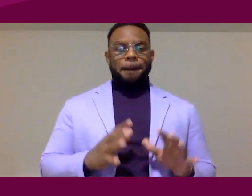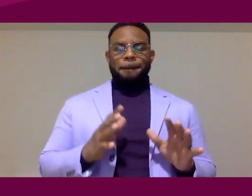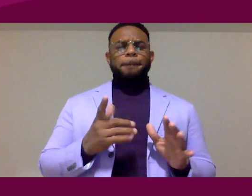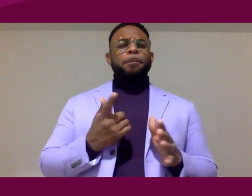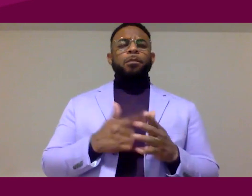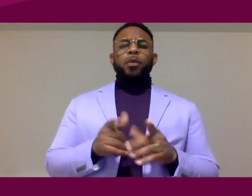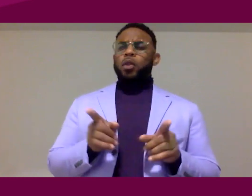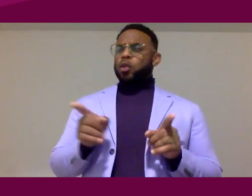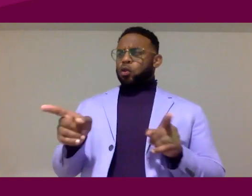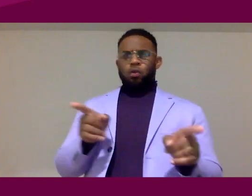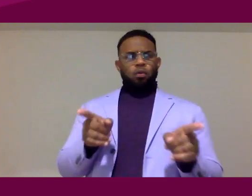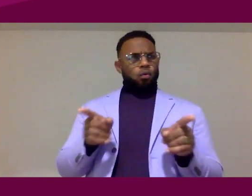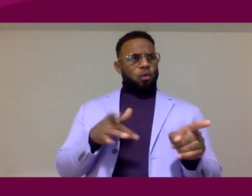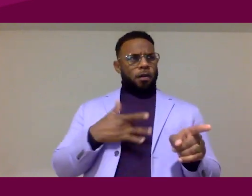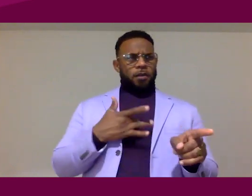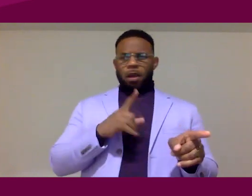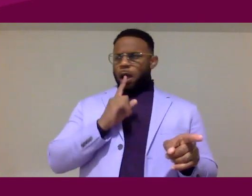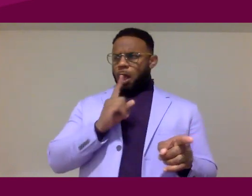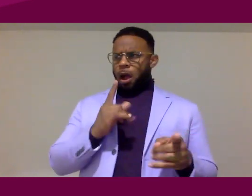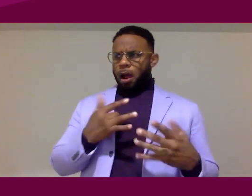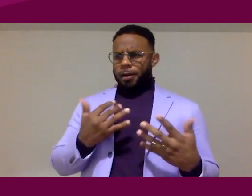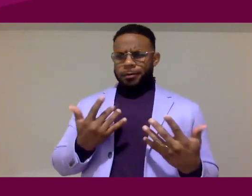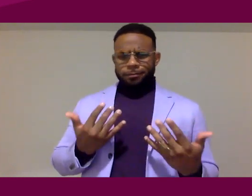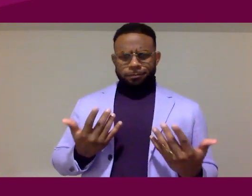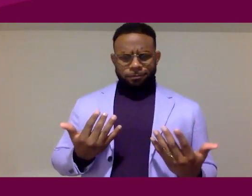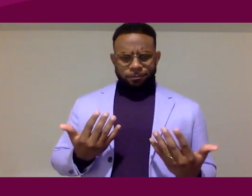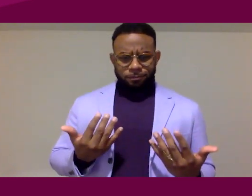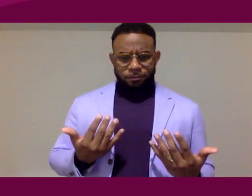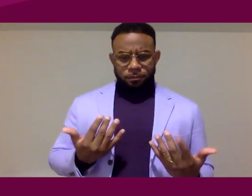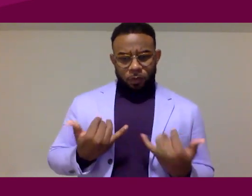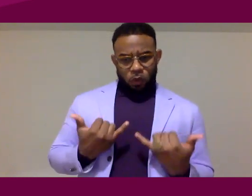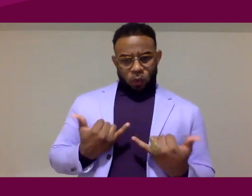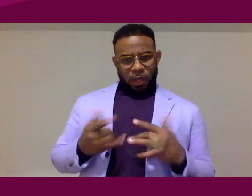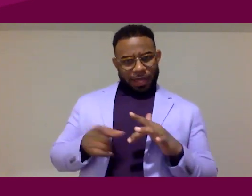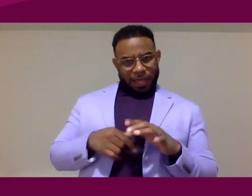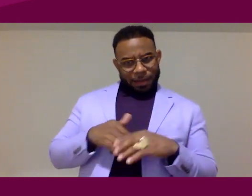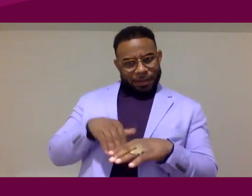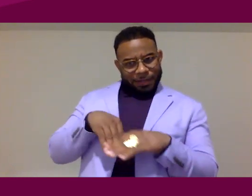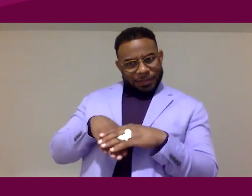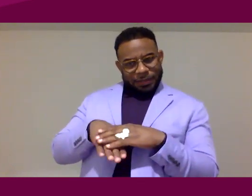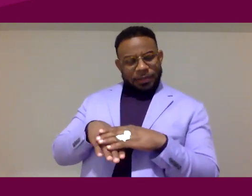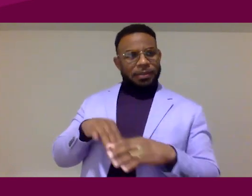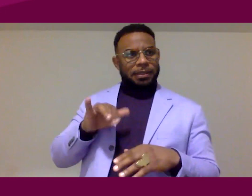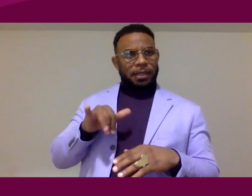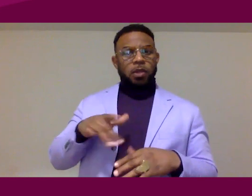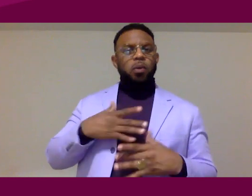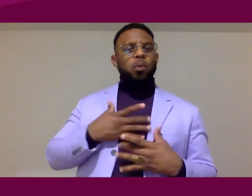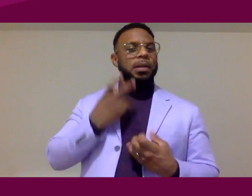What do you both feel are the current gaps in accessibility that you'd like to see improved?